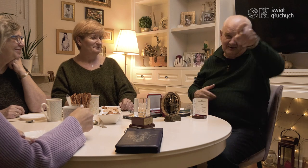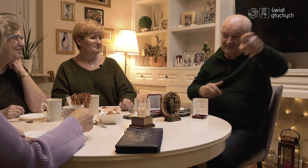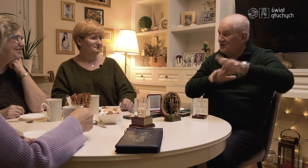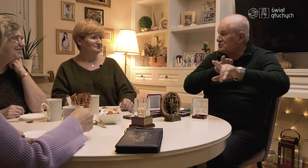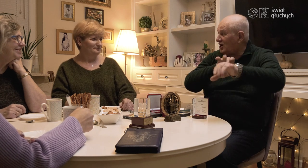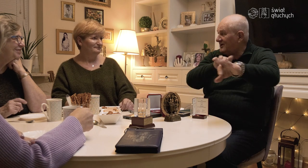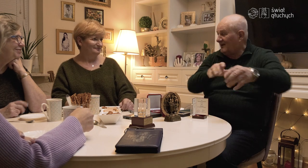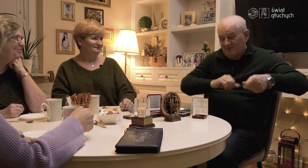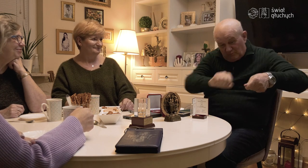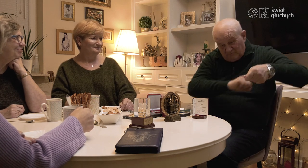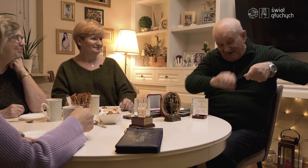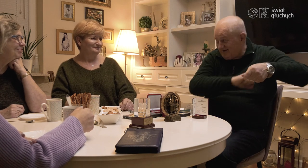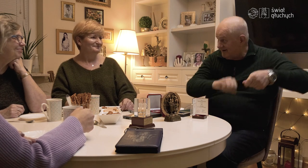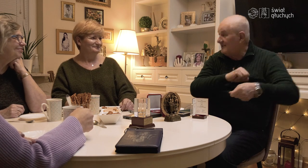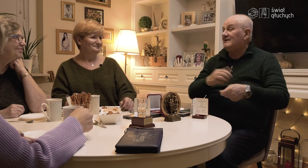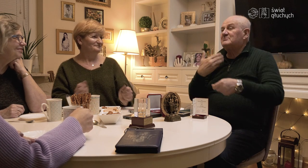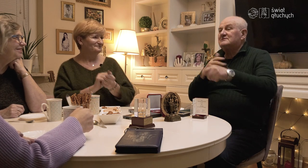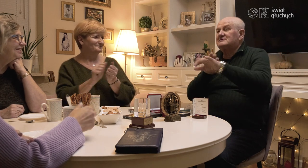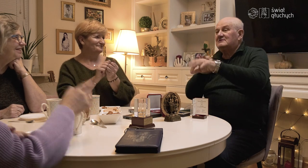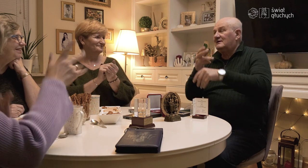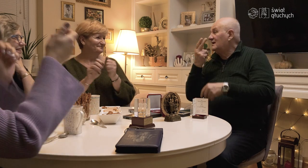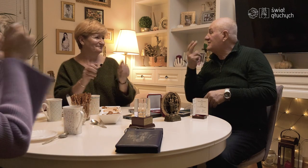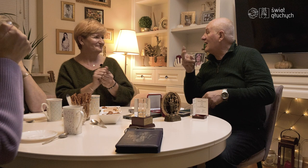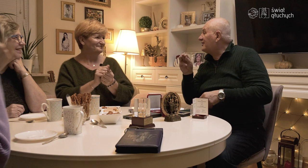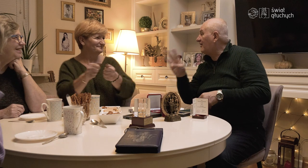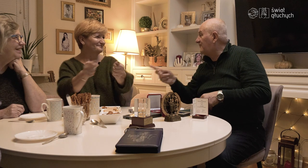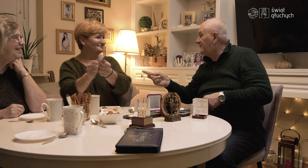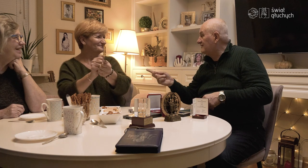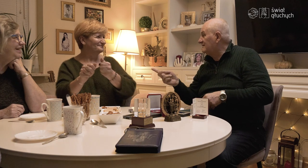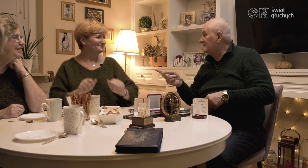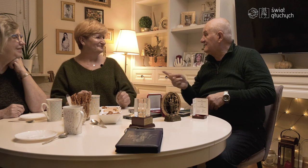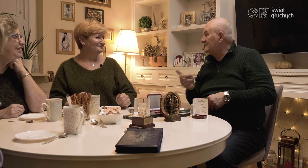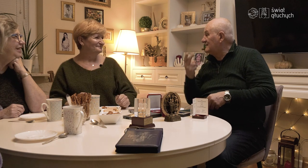so we washed in the river. It was the Narew River.